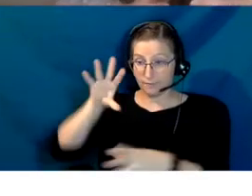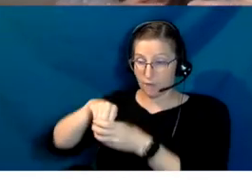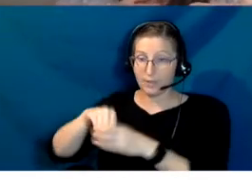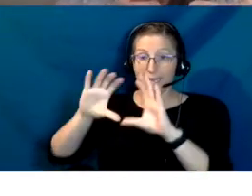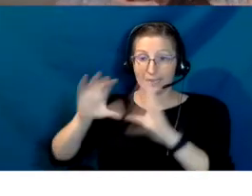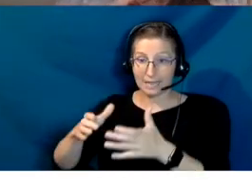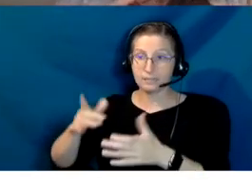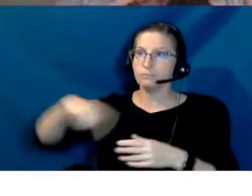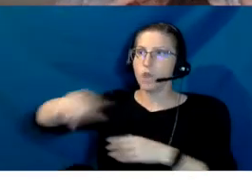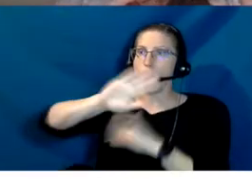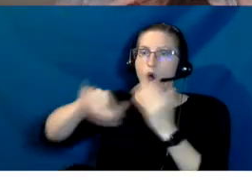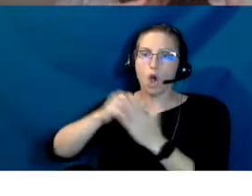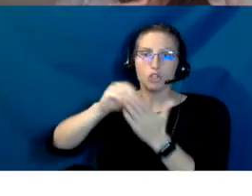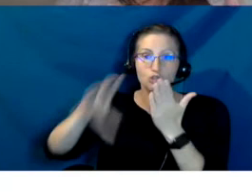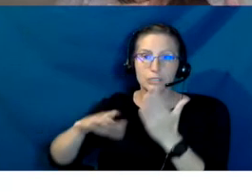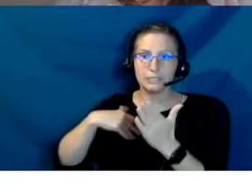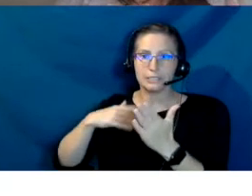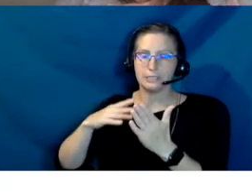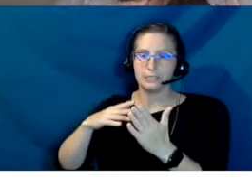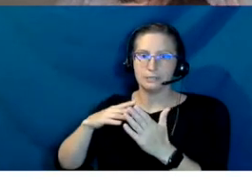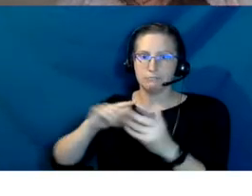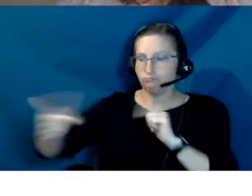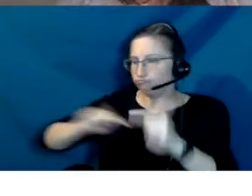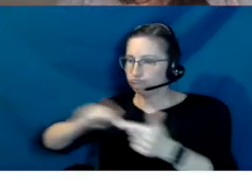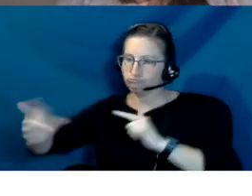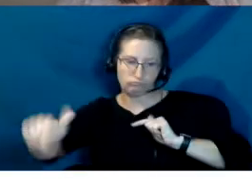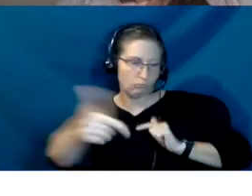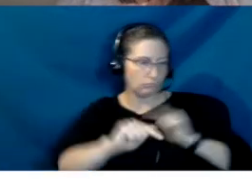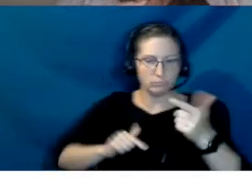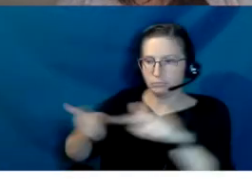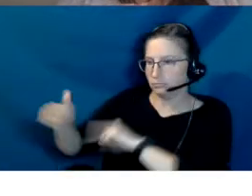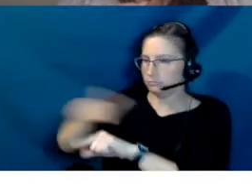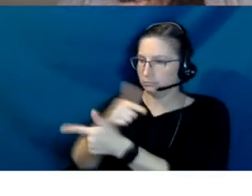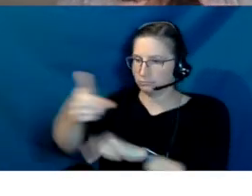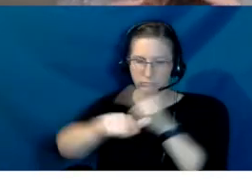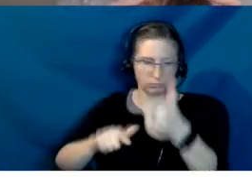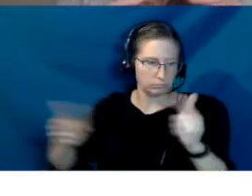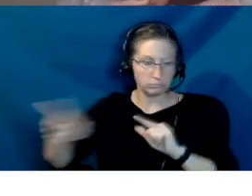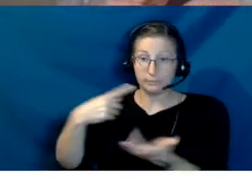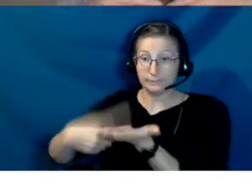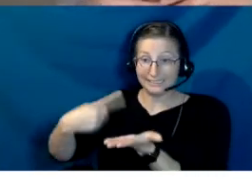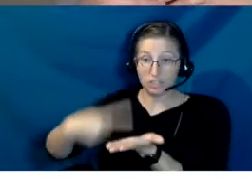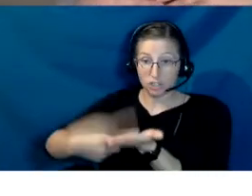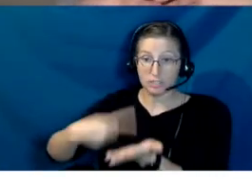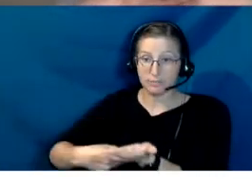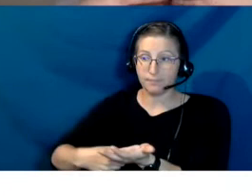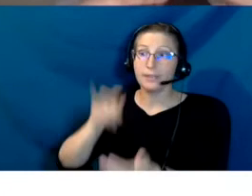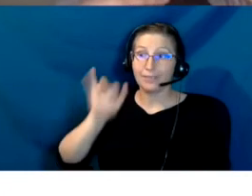that child who is deafblind might have a hard time following that conversation. So you know,